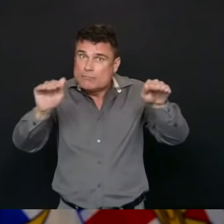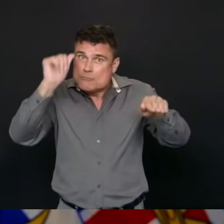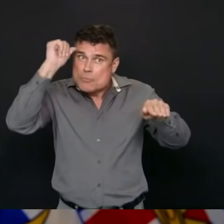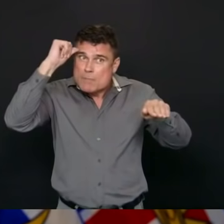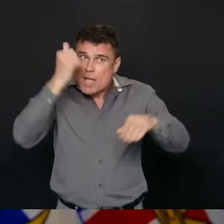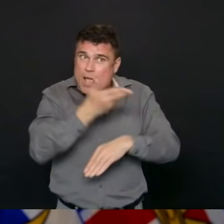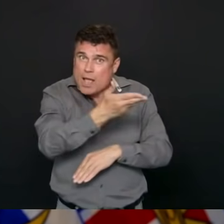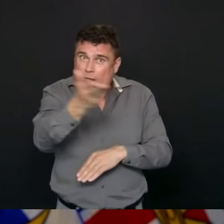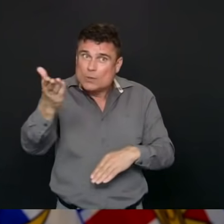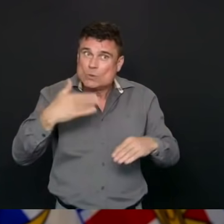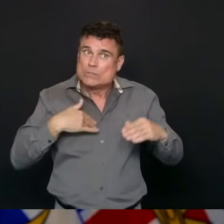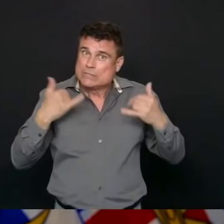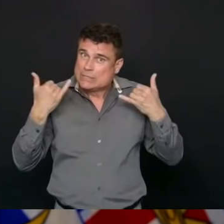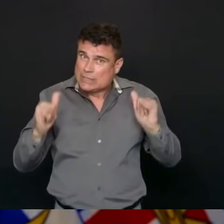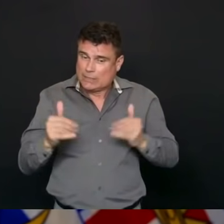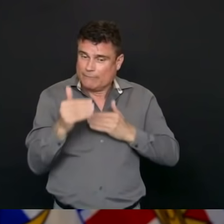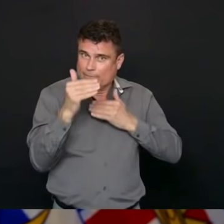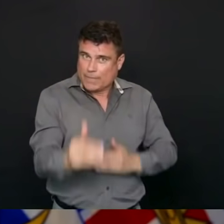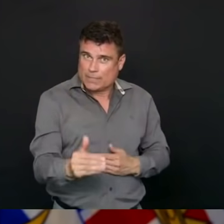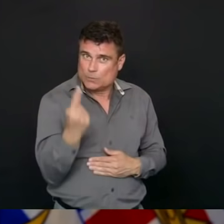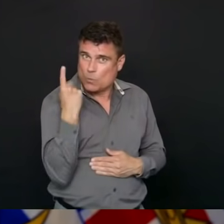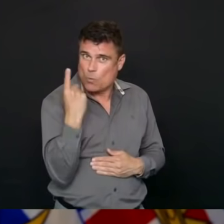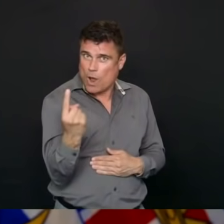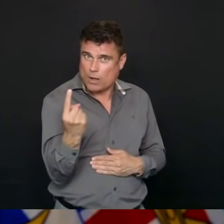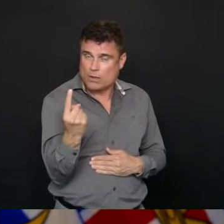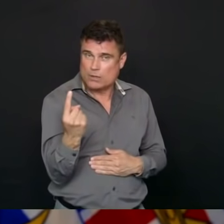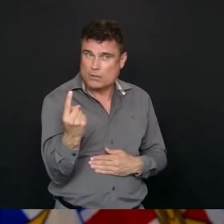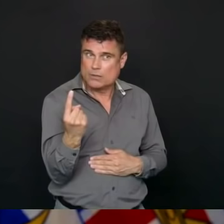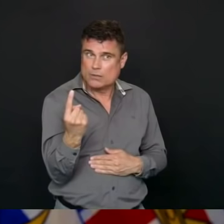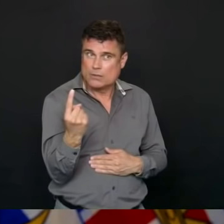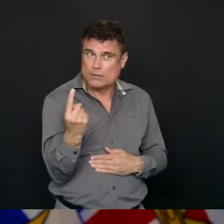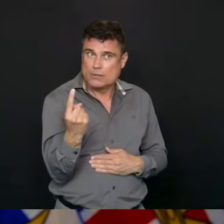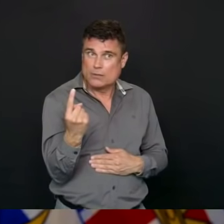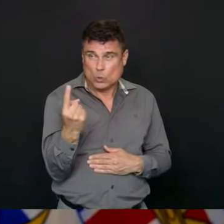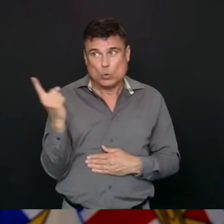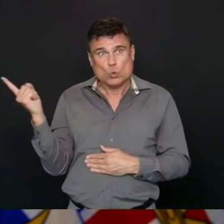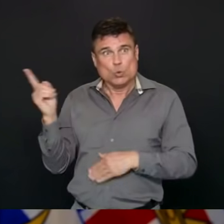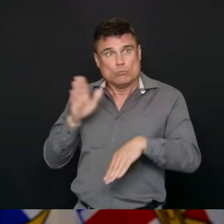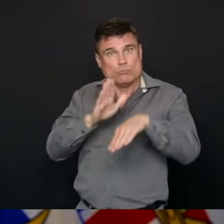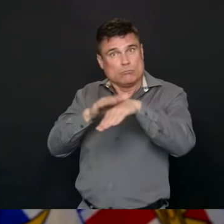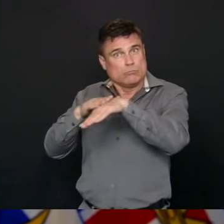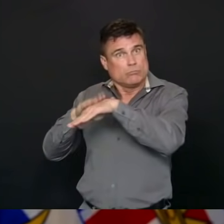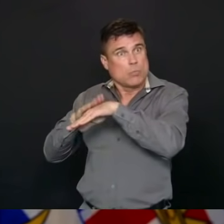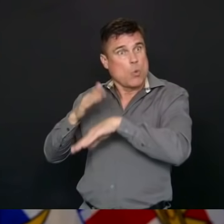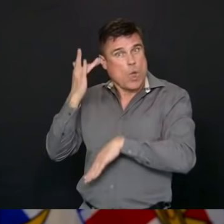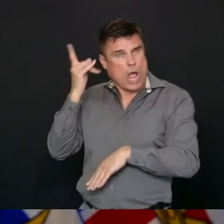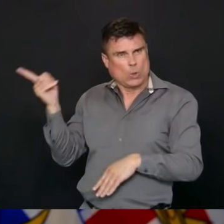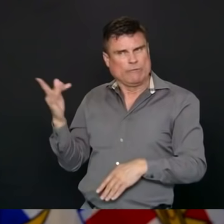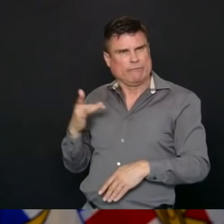help notice you started the briefing with a reminder we are still in phase 1. Is that reflective